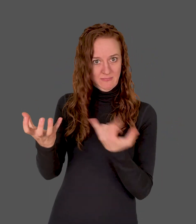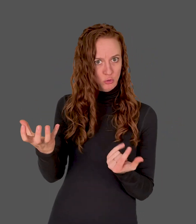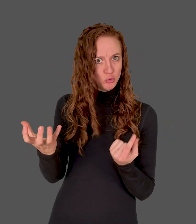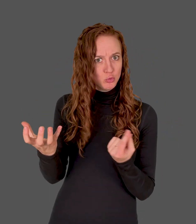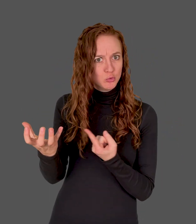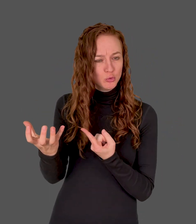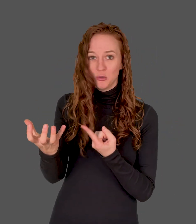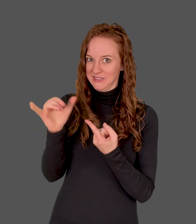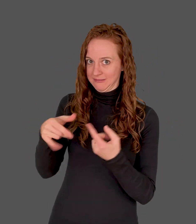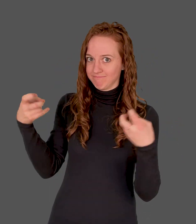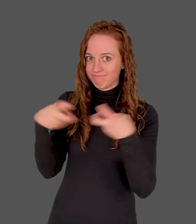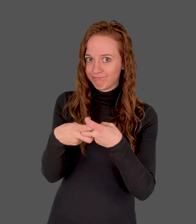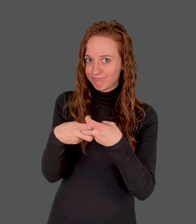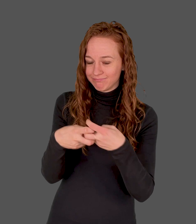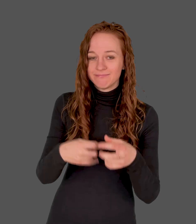however, there are a few challenges to disposing of PFAS once it is removed.